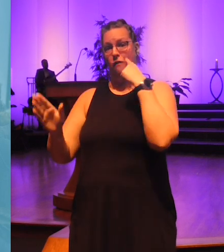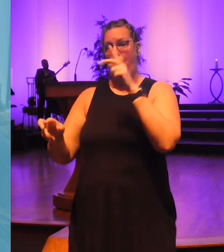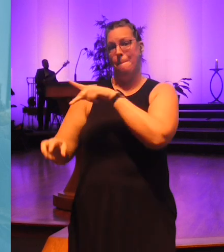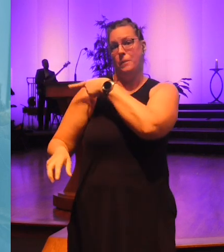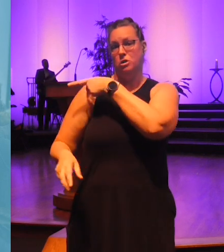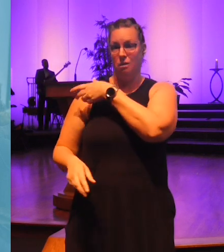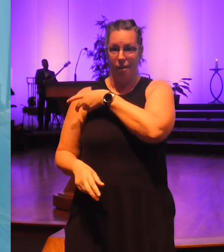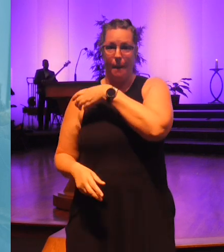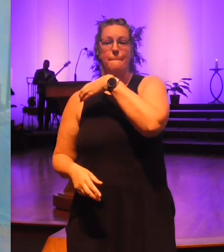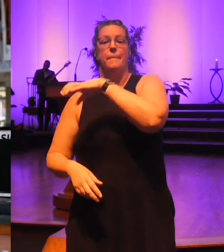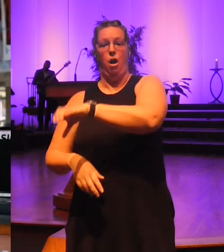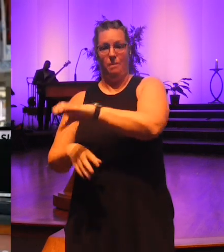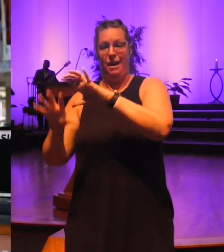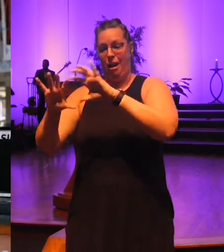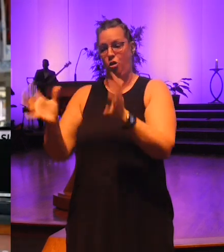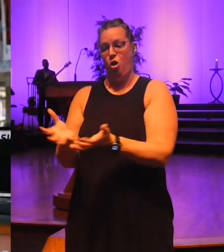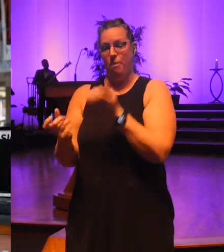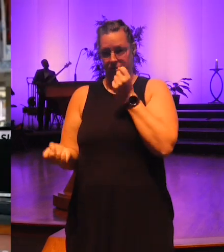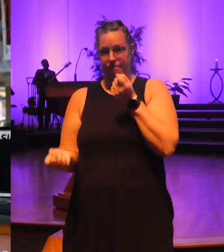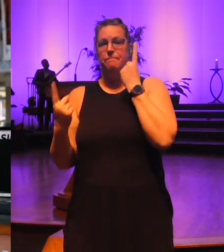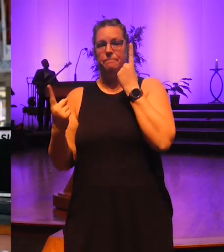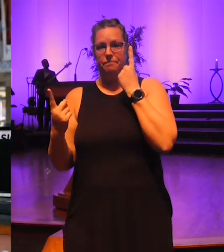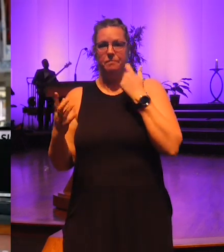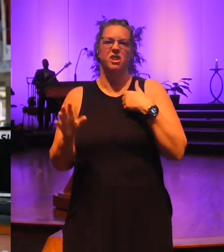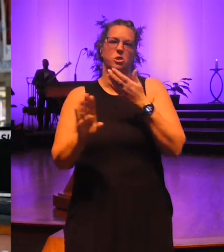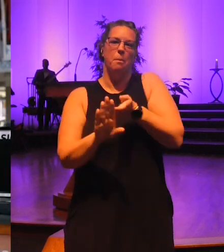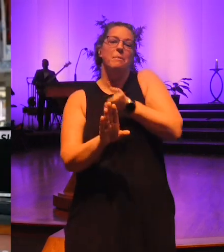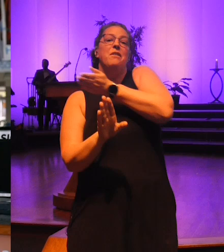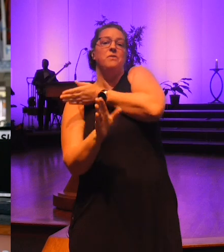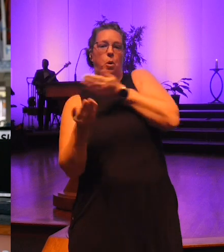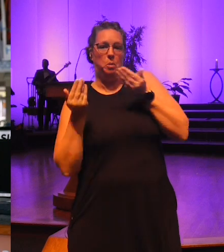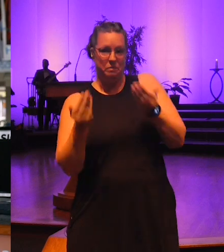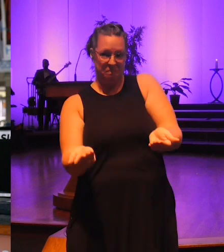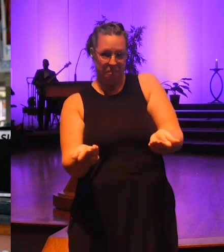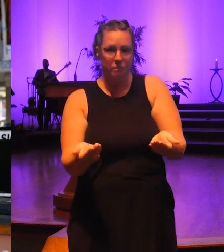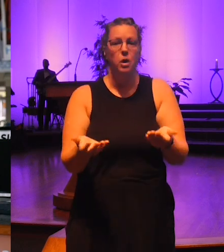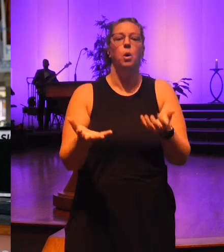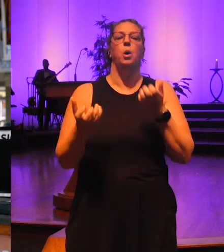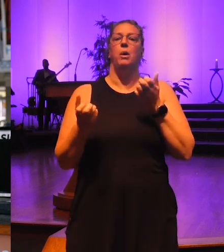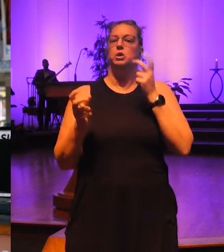Global Enlightenment before we get started today we just want to give you a little look of things